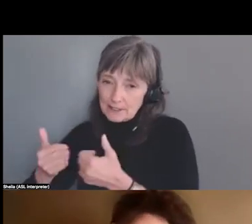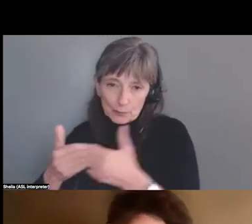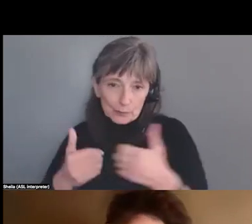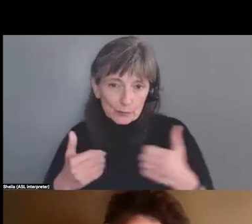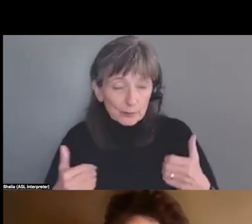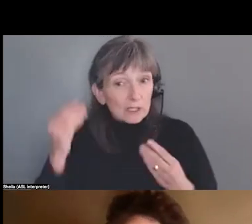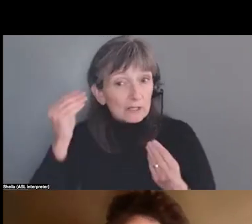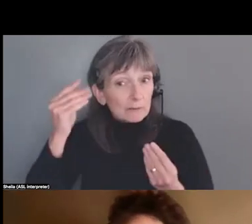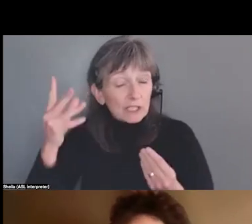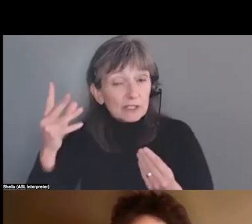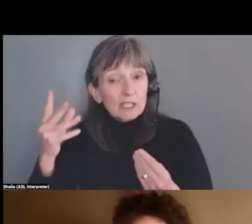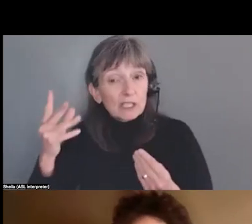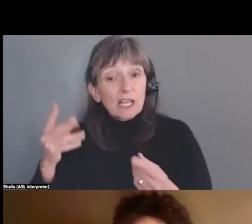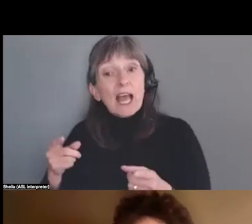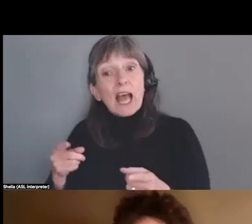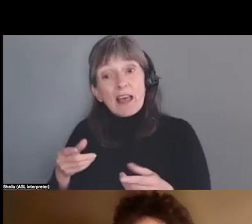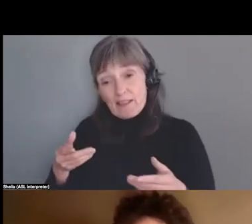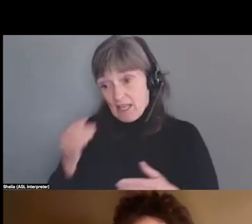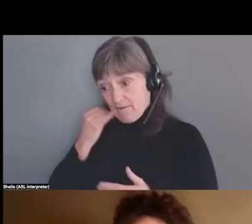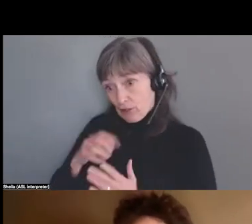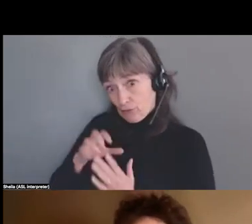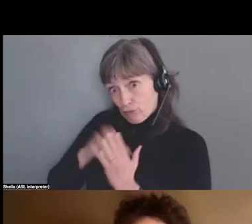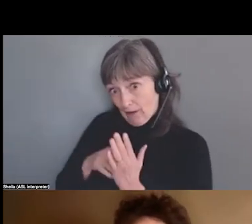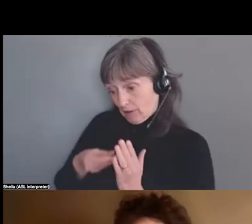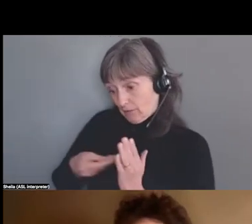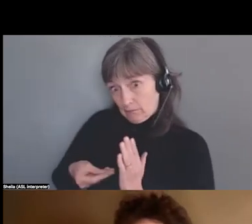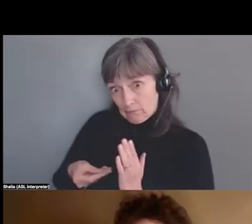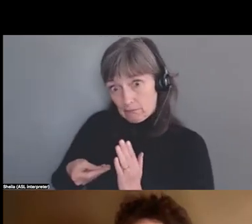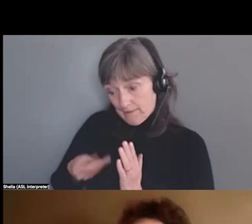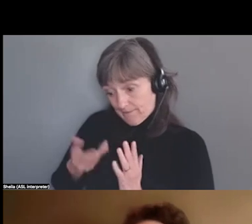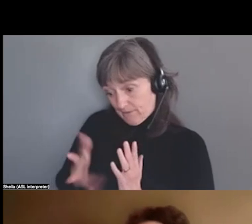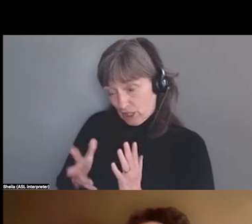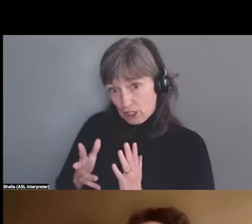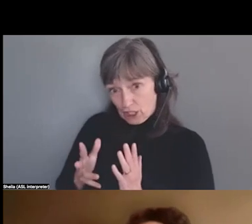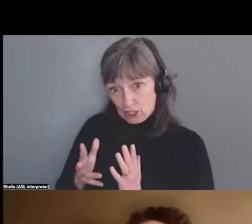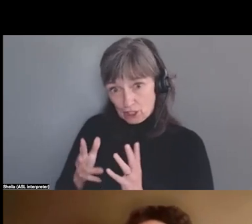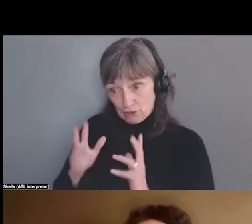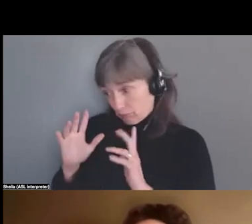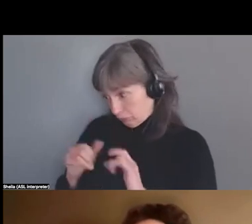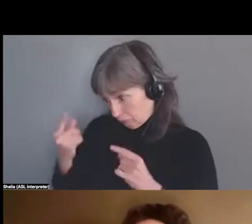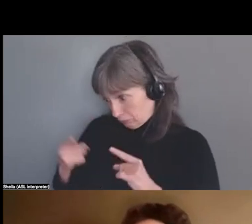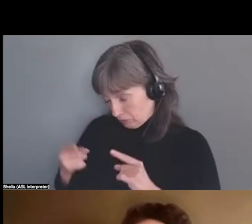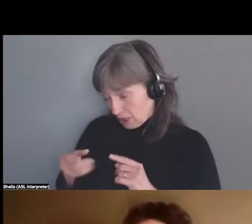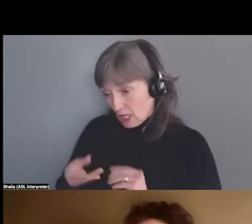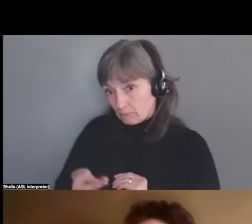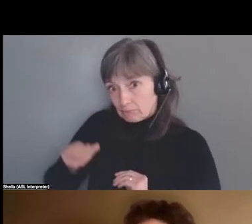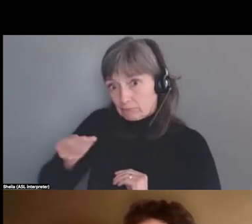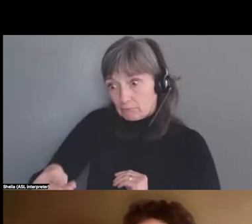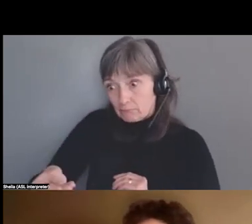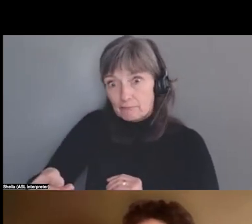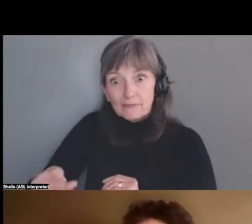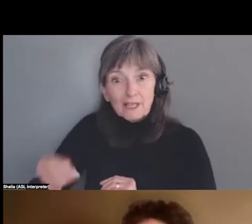the next small group or the next individual for editing. And we do this on the basis of